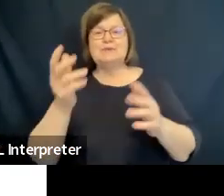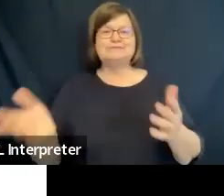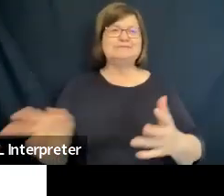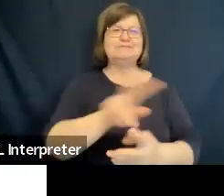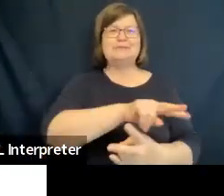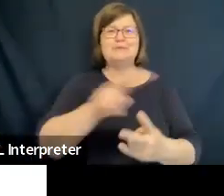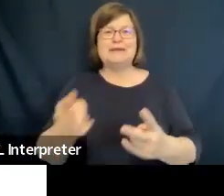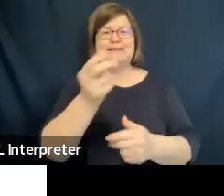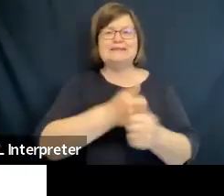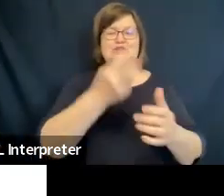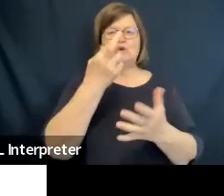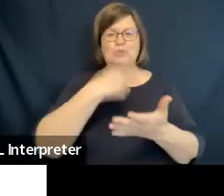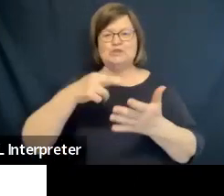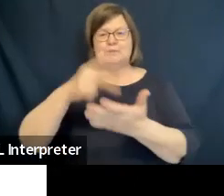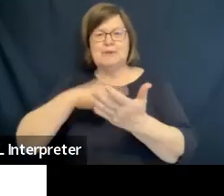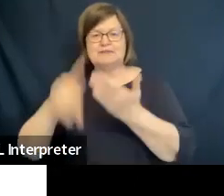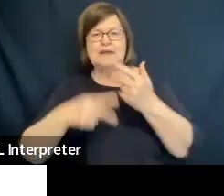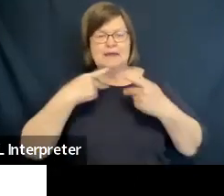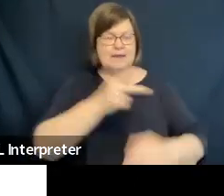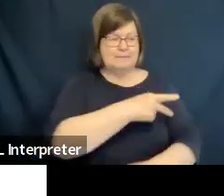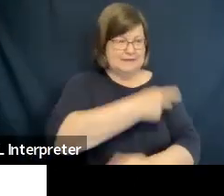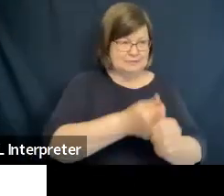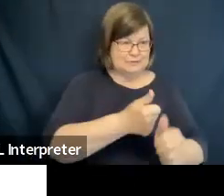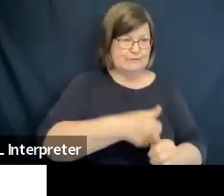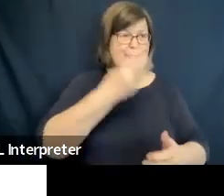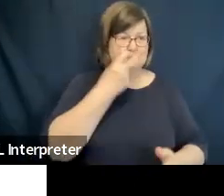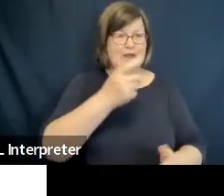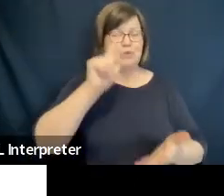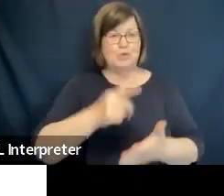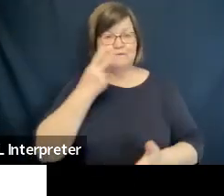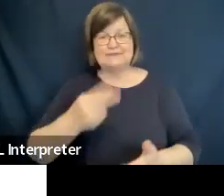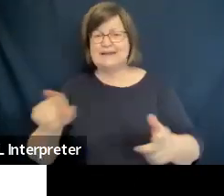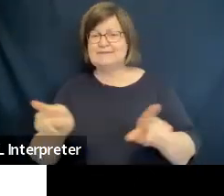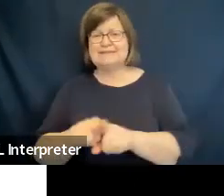In general, patients who are blind or have low vision want the same things from their care as